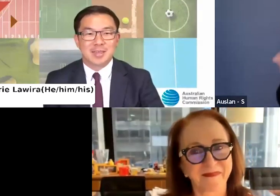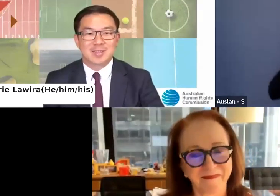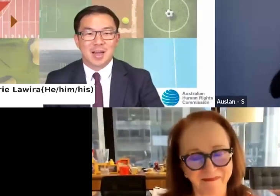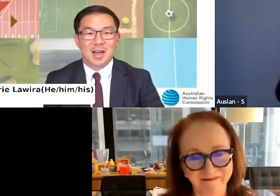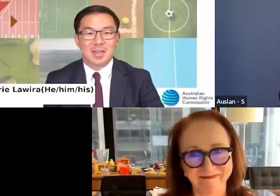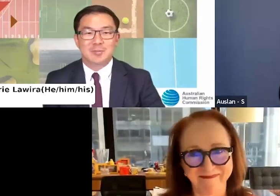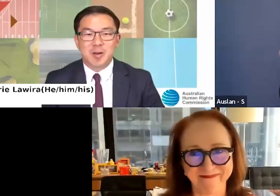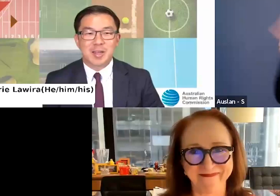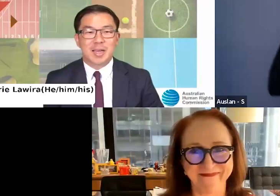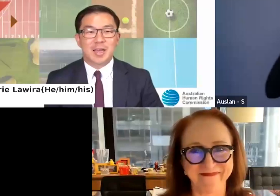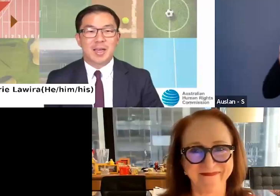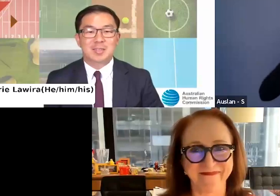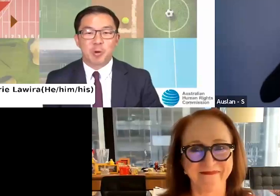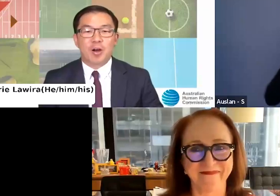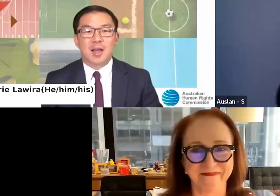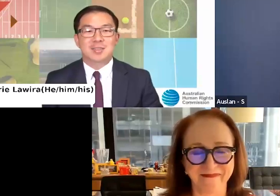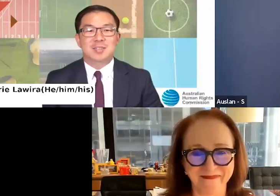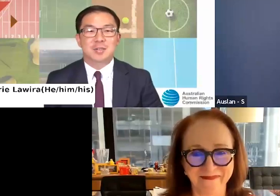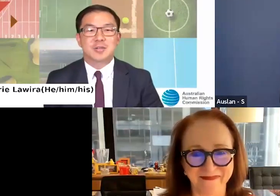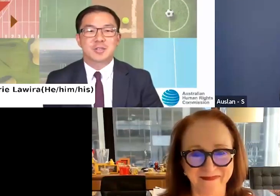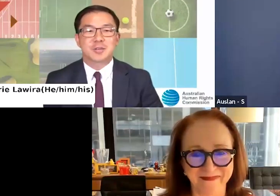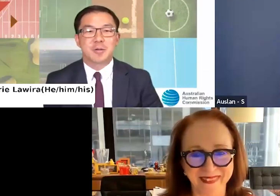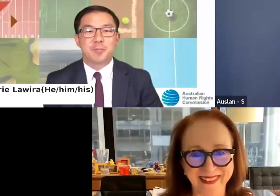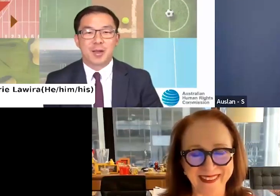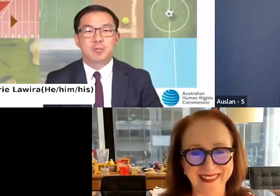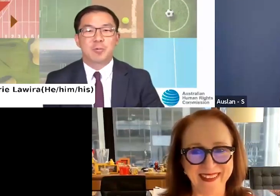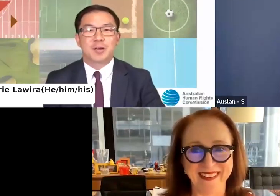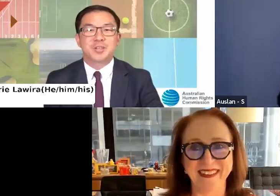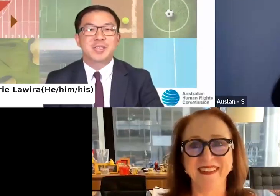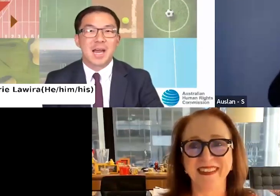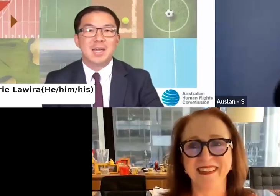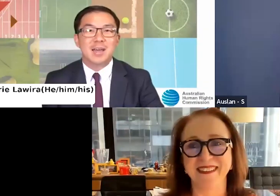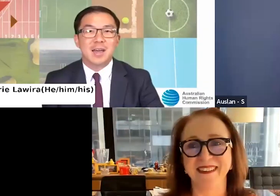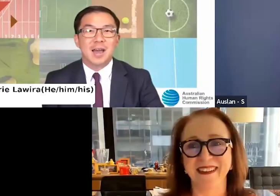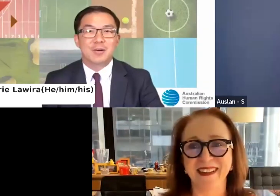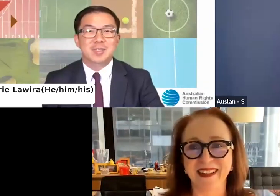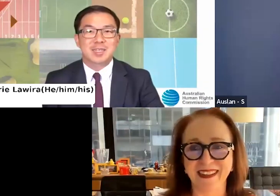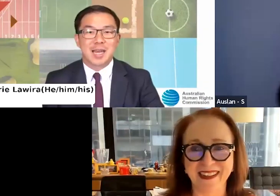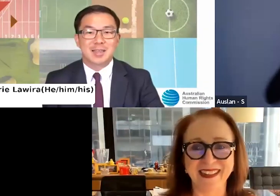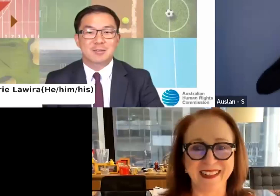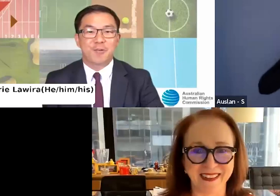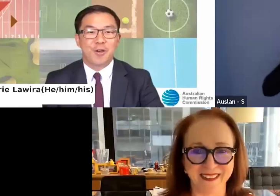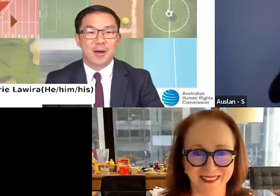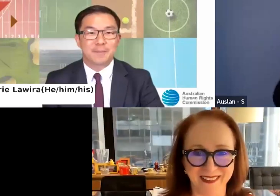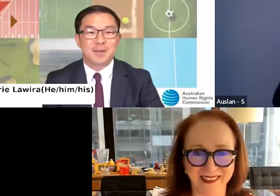it's it's really inspiring us to to embrace what we're going to do today and obviously take this further.